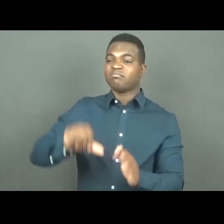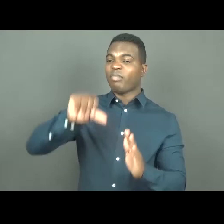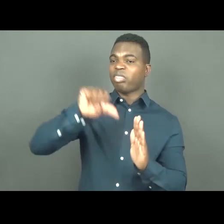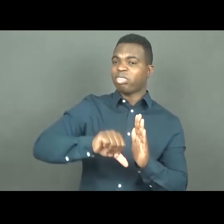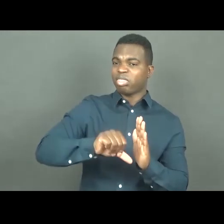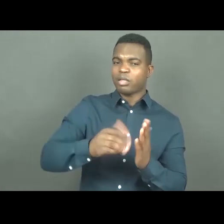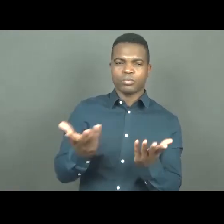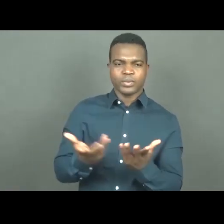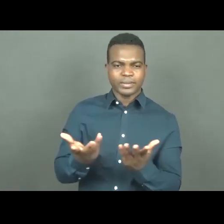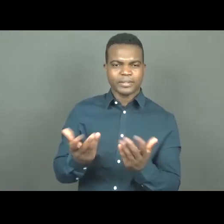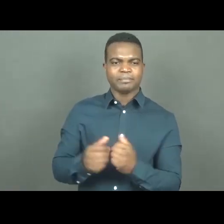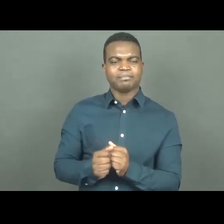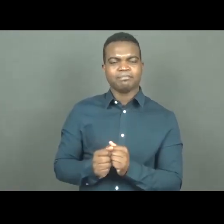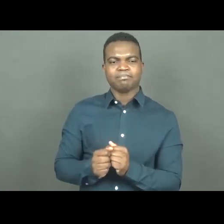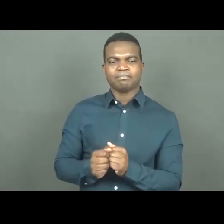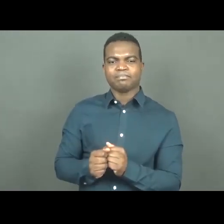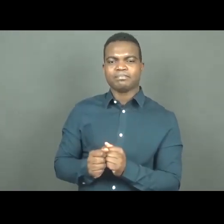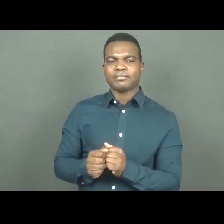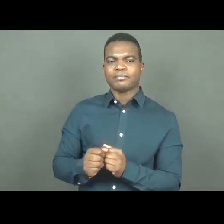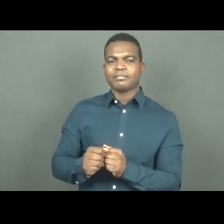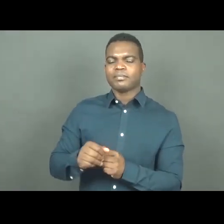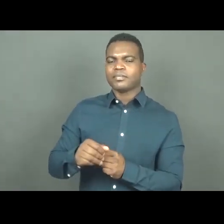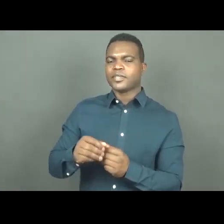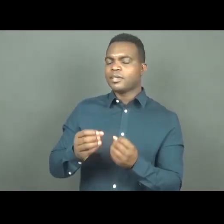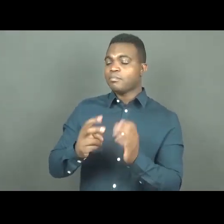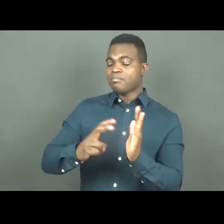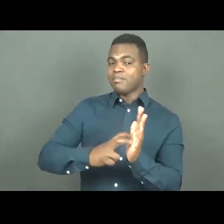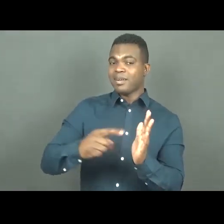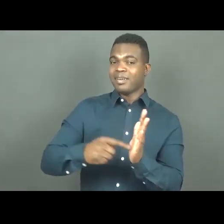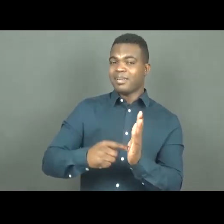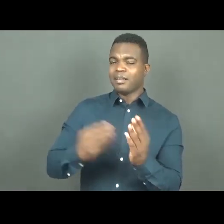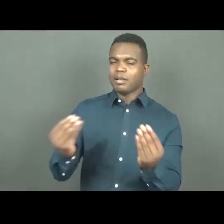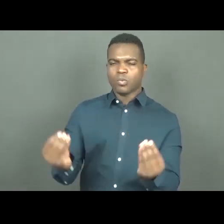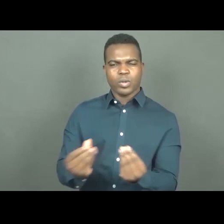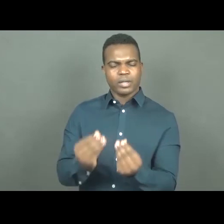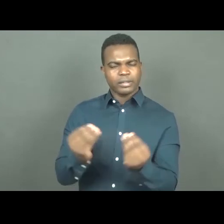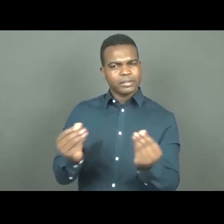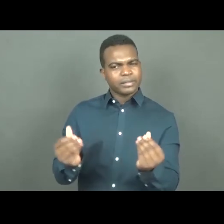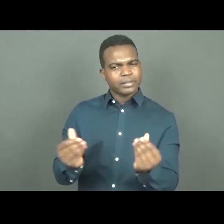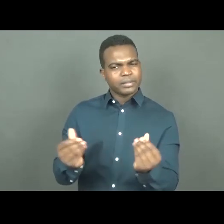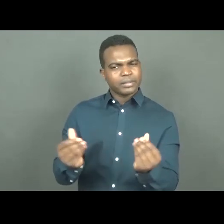data, I think the quality is very be variable. But for me, the most important thing is that the